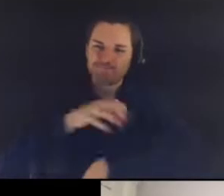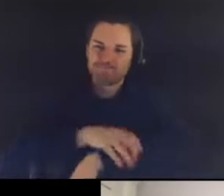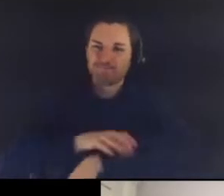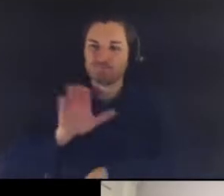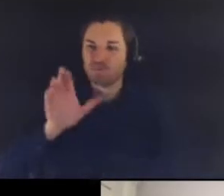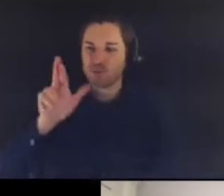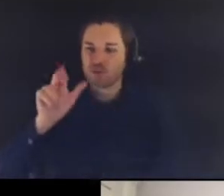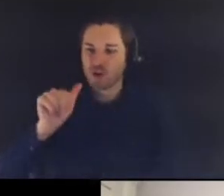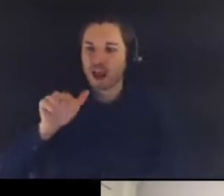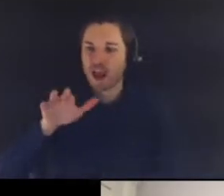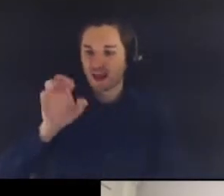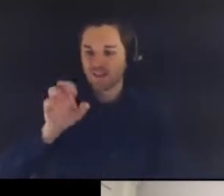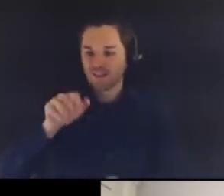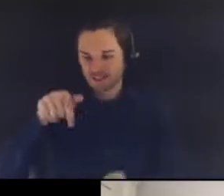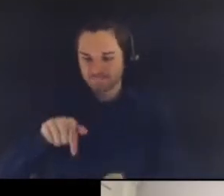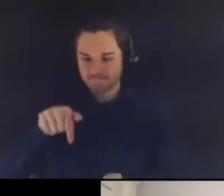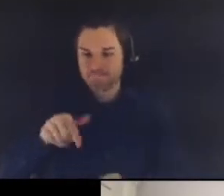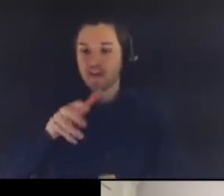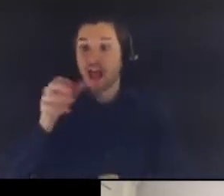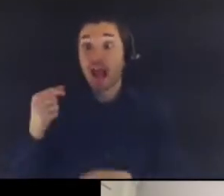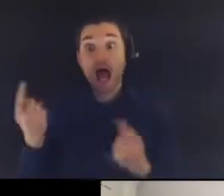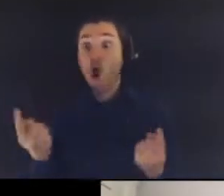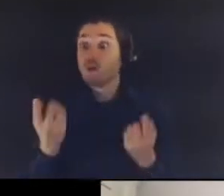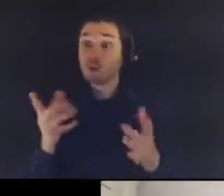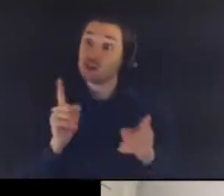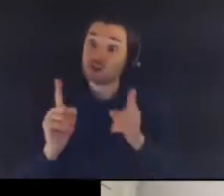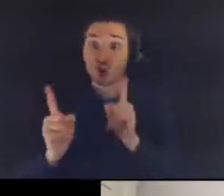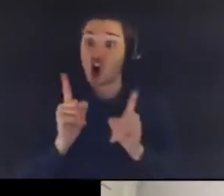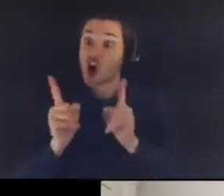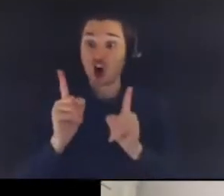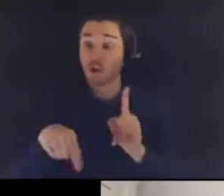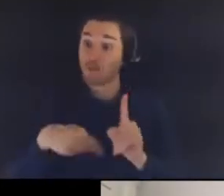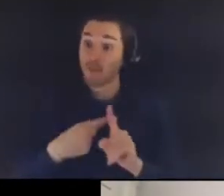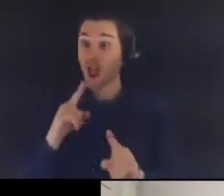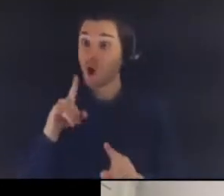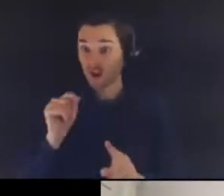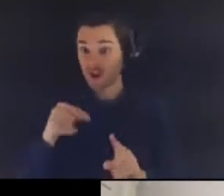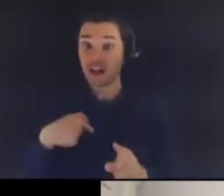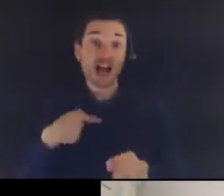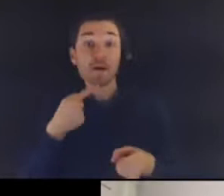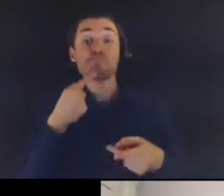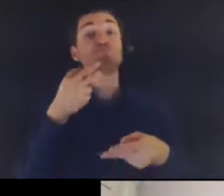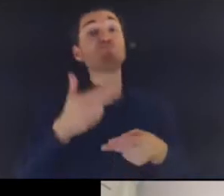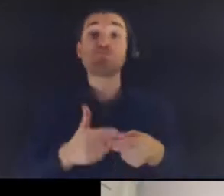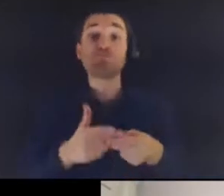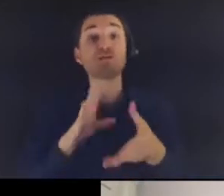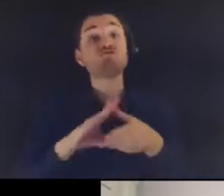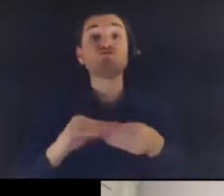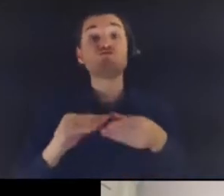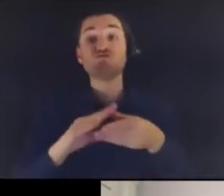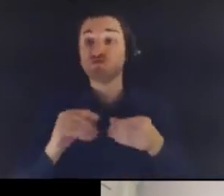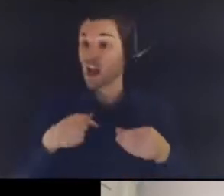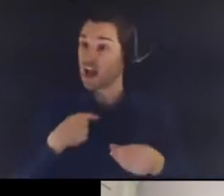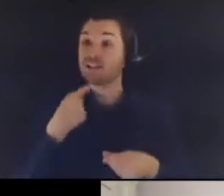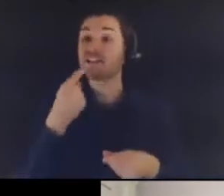it. And right after talking about it, I ask for what I need to be able to really function